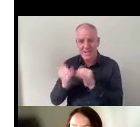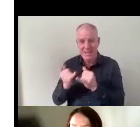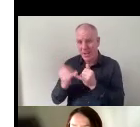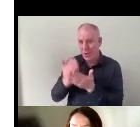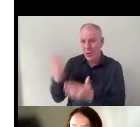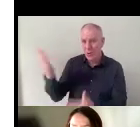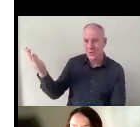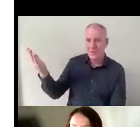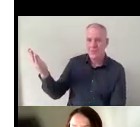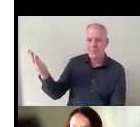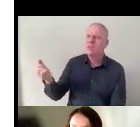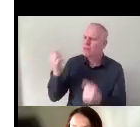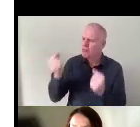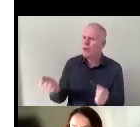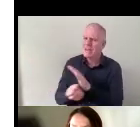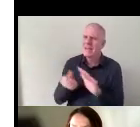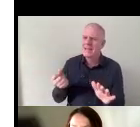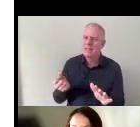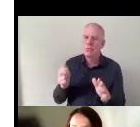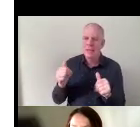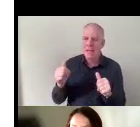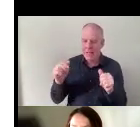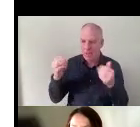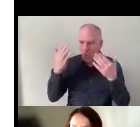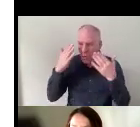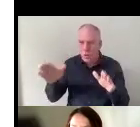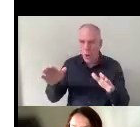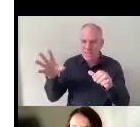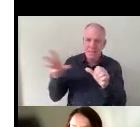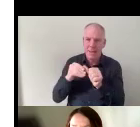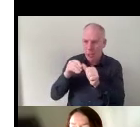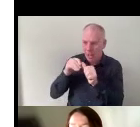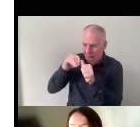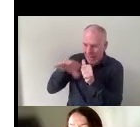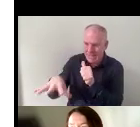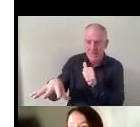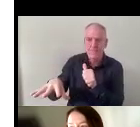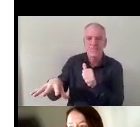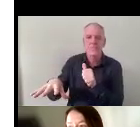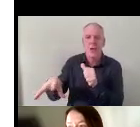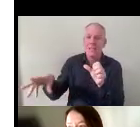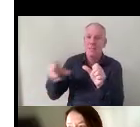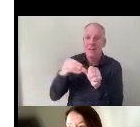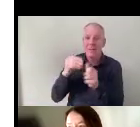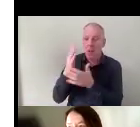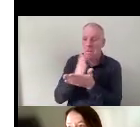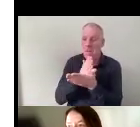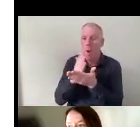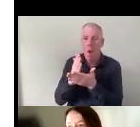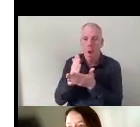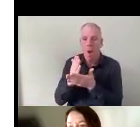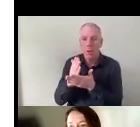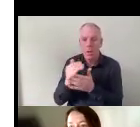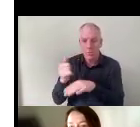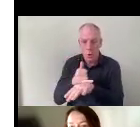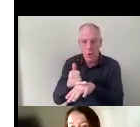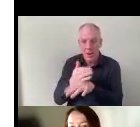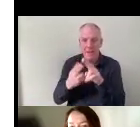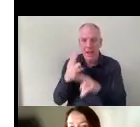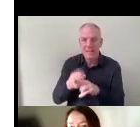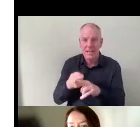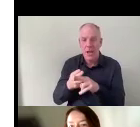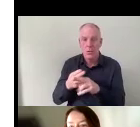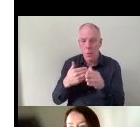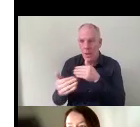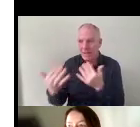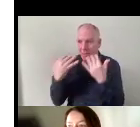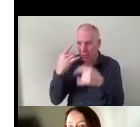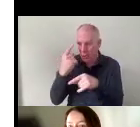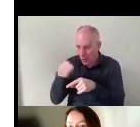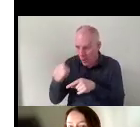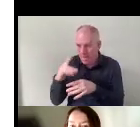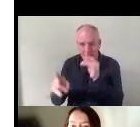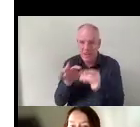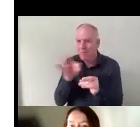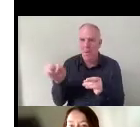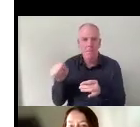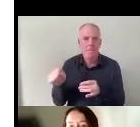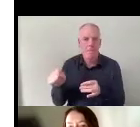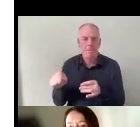such a powerful technique, because we can shine this special light directly onto a single particles of pigment and get molecular information on those. In this case, for